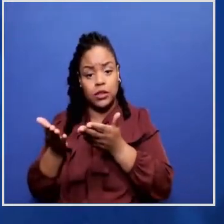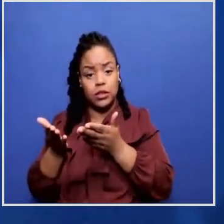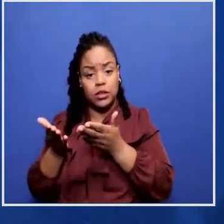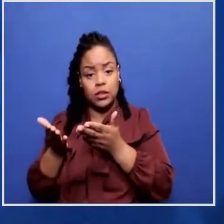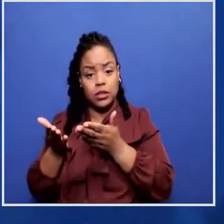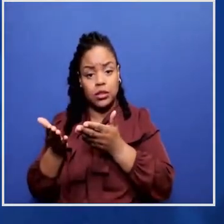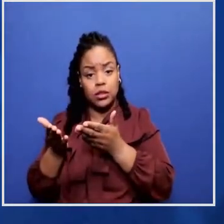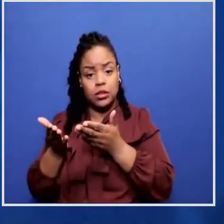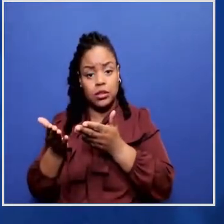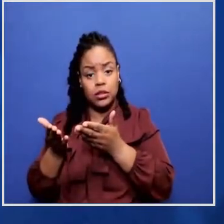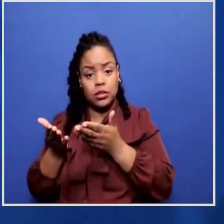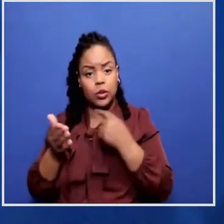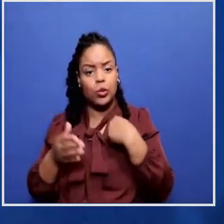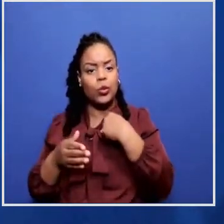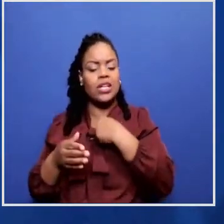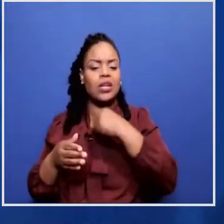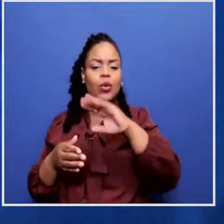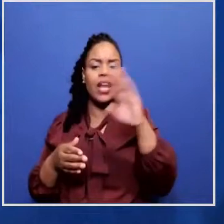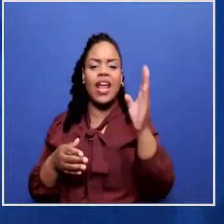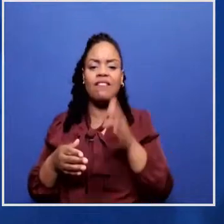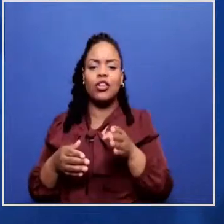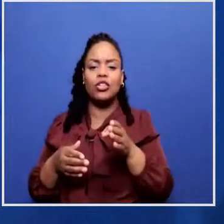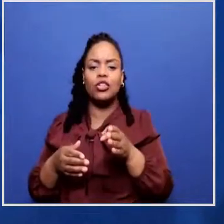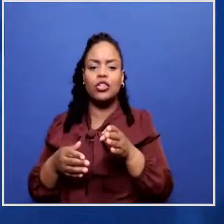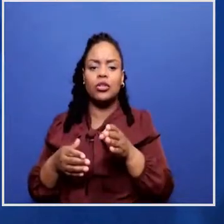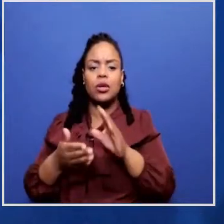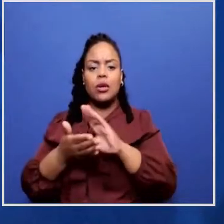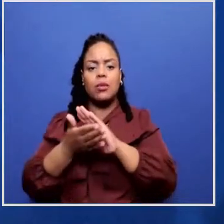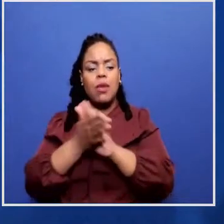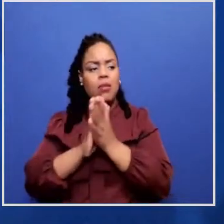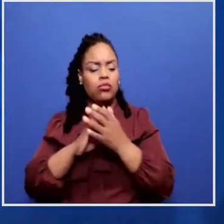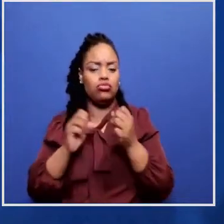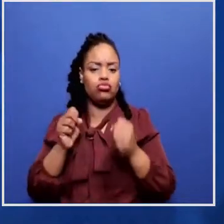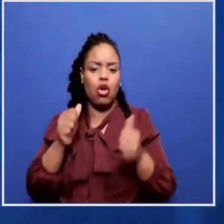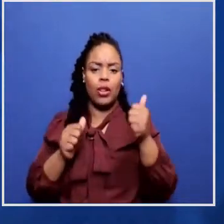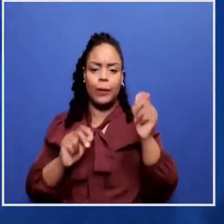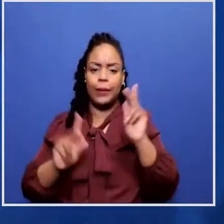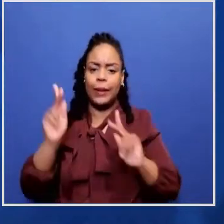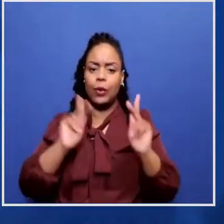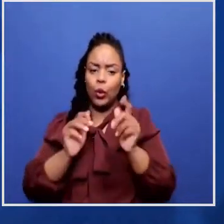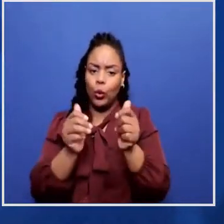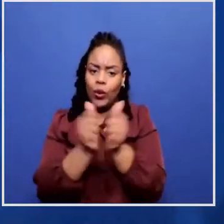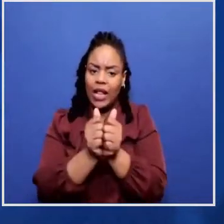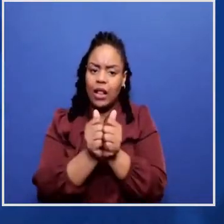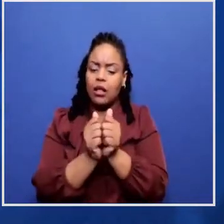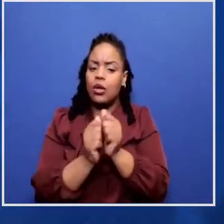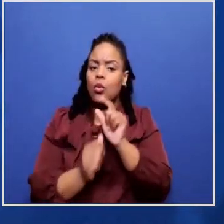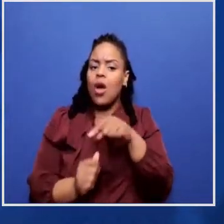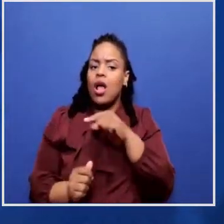WITHOUT COMMUNITY SERVICE, WE